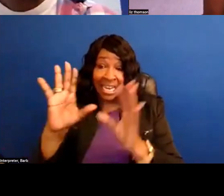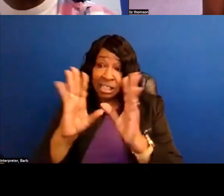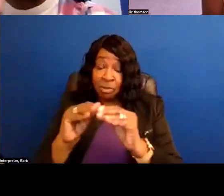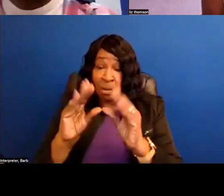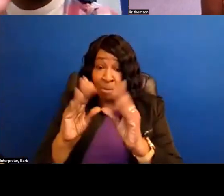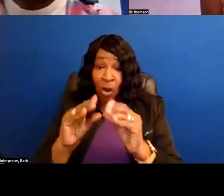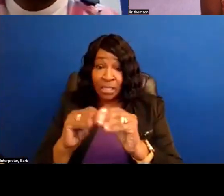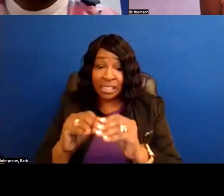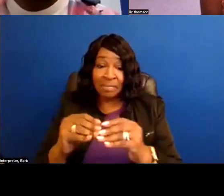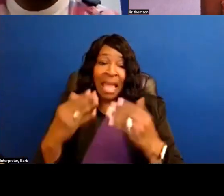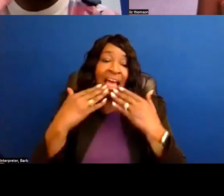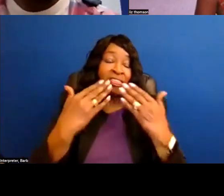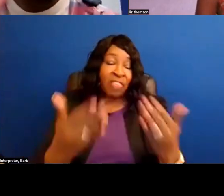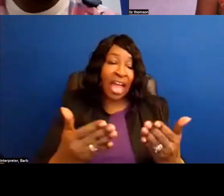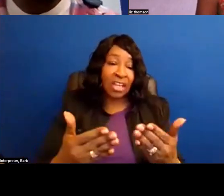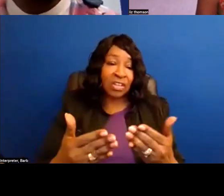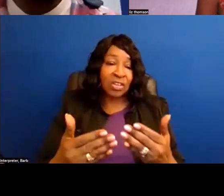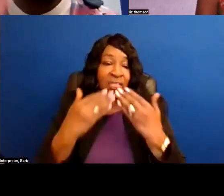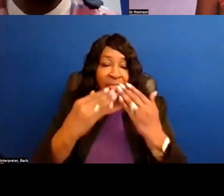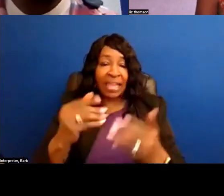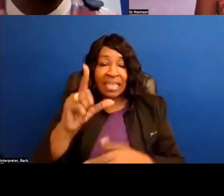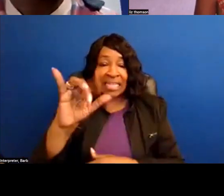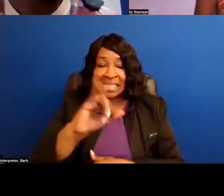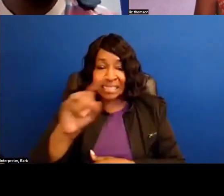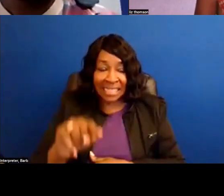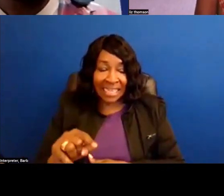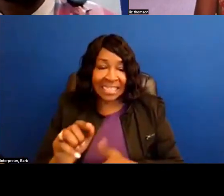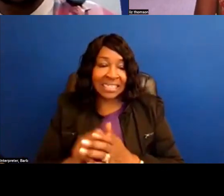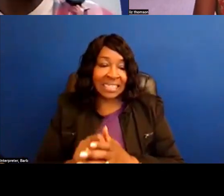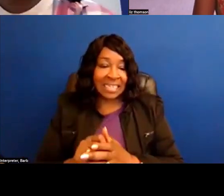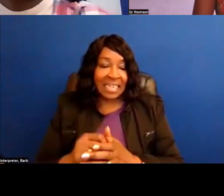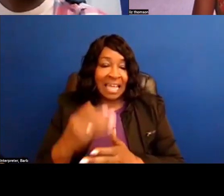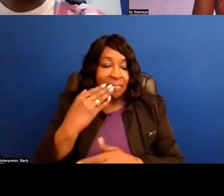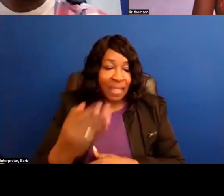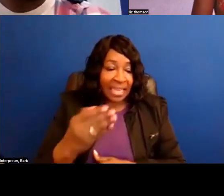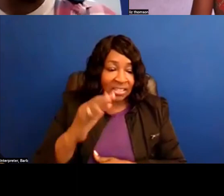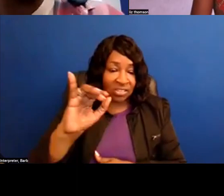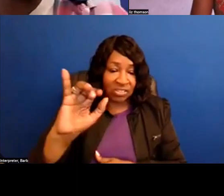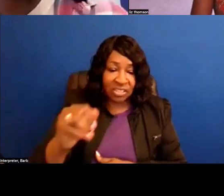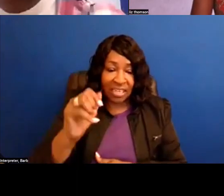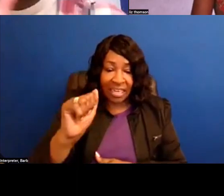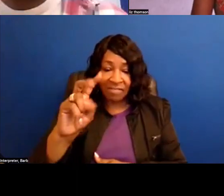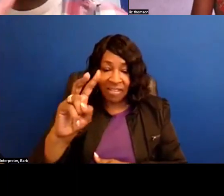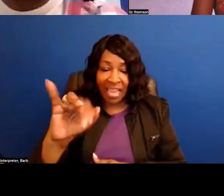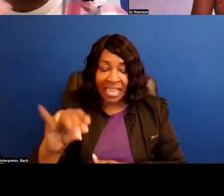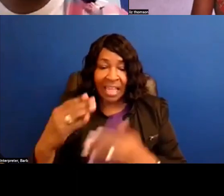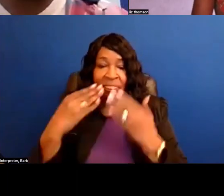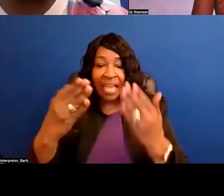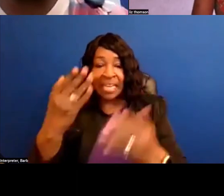Thank you, thanks Liz, it was great. Thanks Javin. Thanks. - Thank you. Thanks everyone. Bye